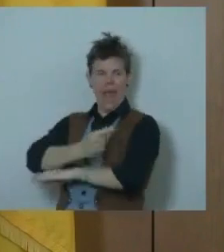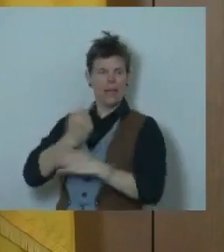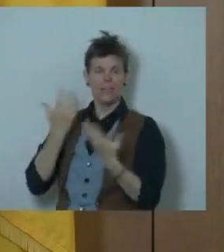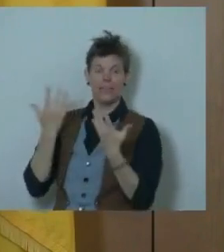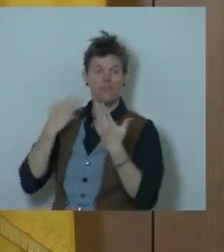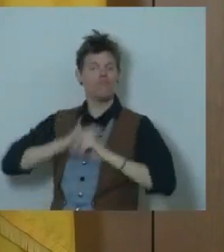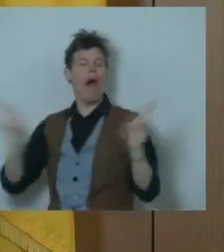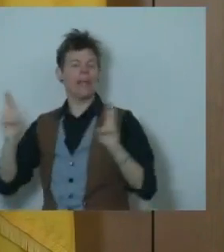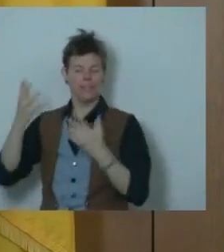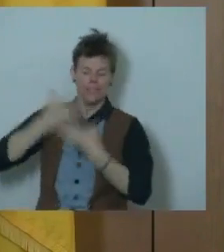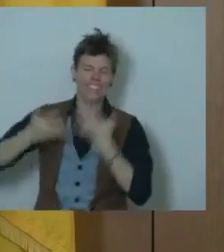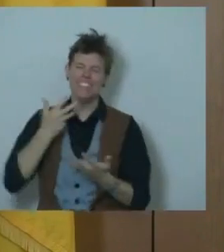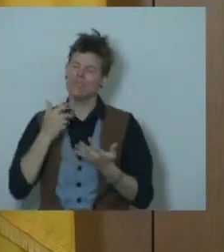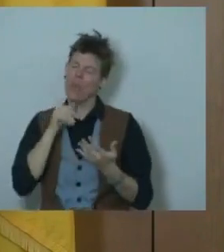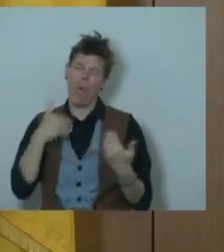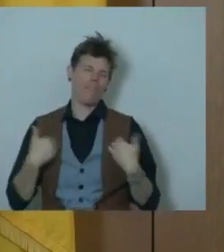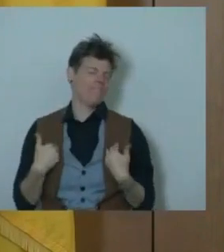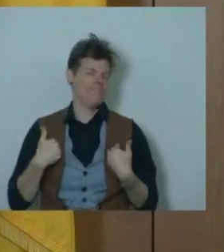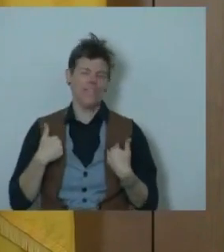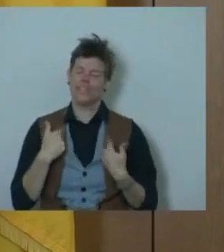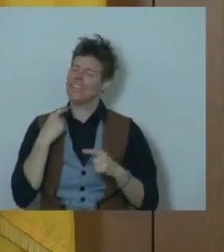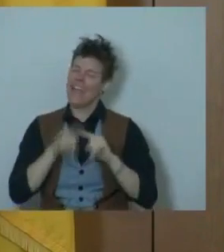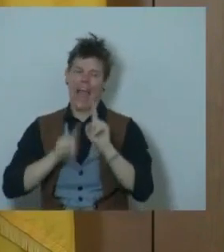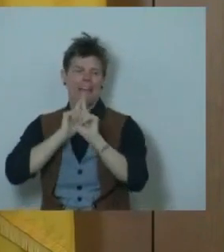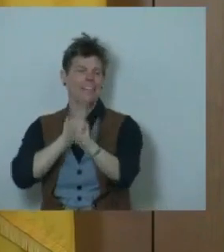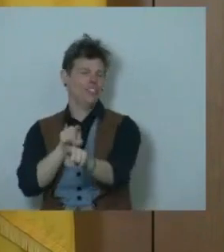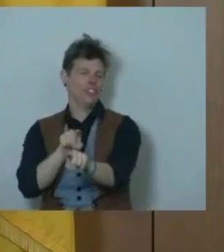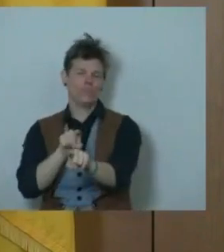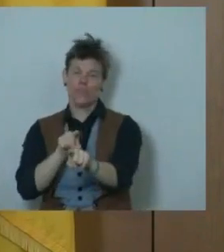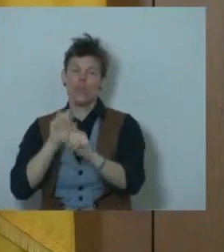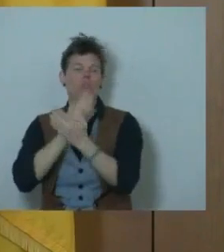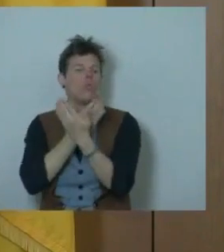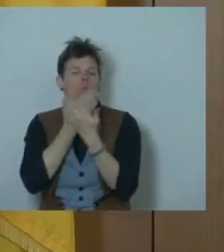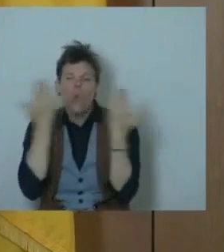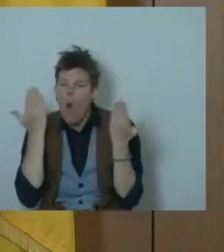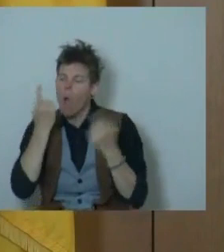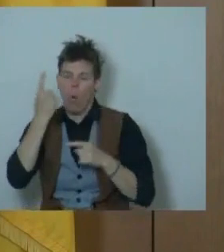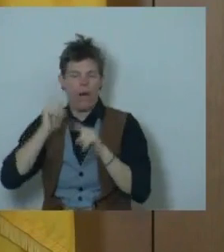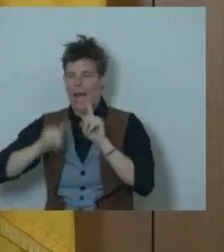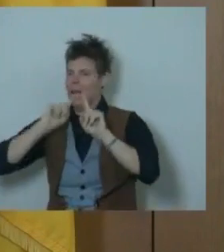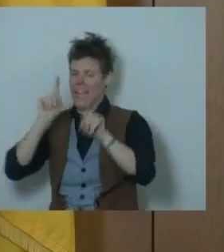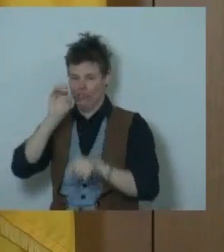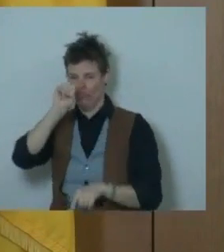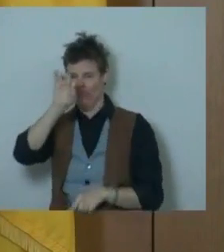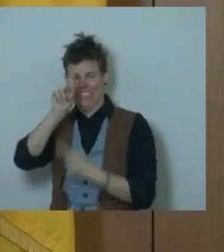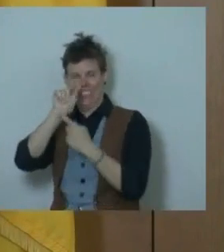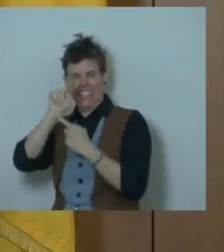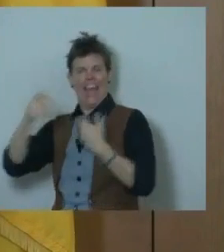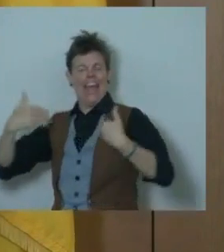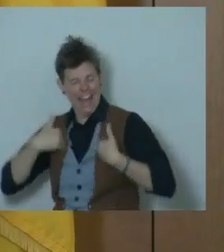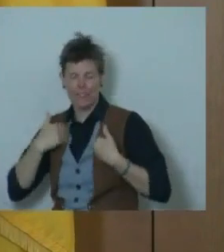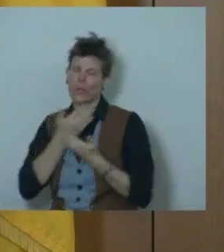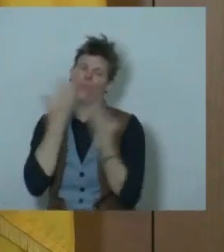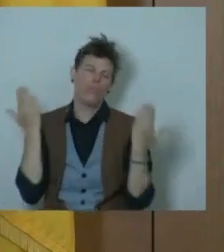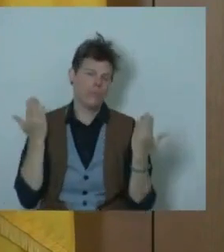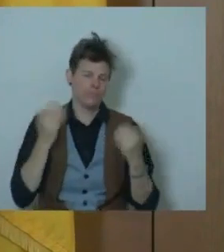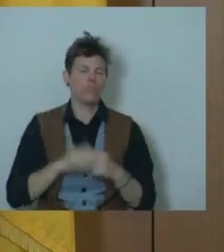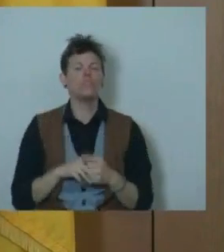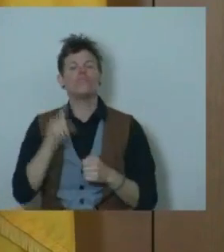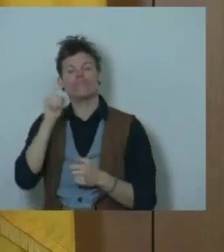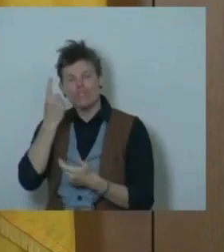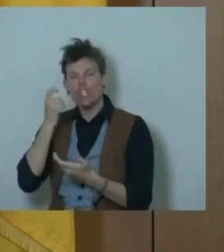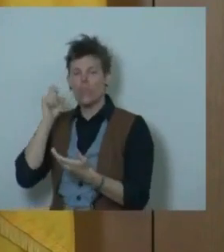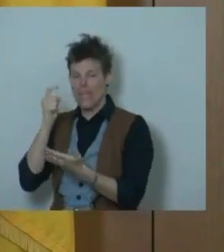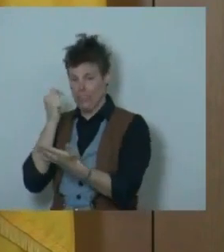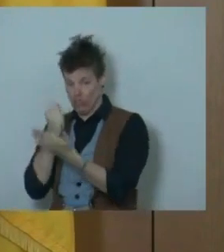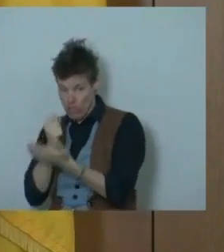THE FRUSTRATION IS EVERYONE WANTS TO KNOW DATE CERTAIN WHEN IS EVERY THING OPEN AND WHEN CAN I JUST GO OUTSIDE?